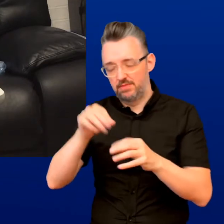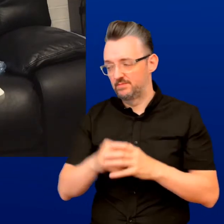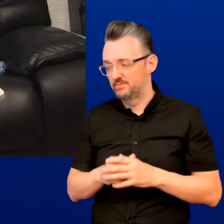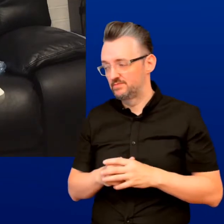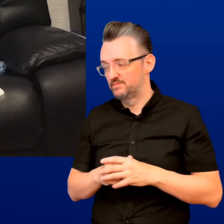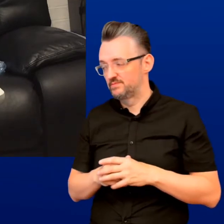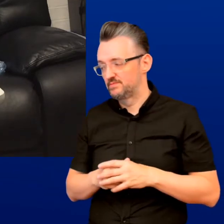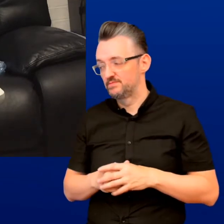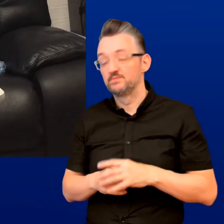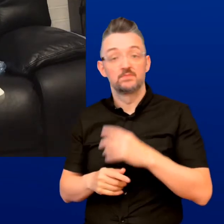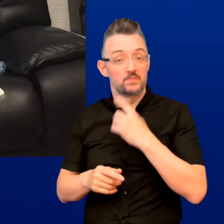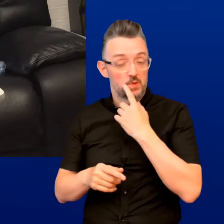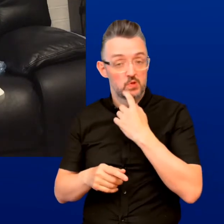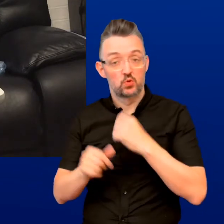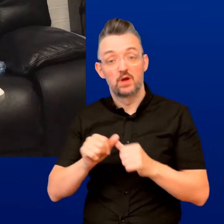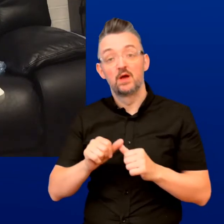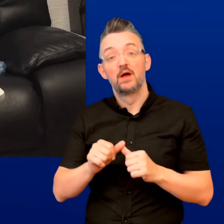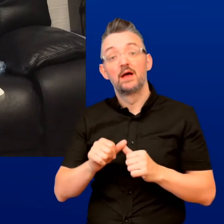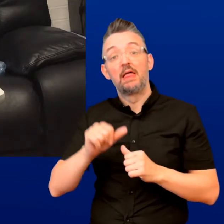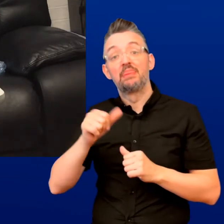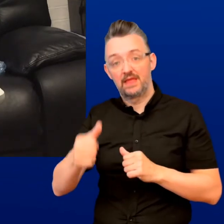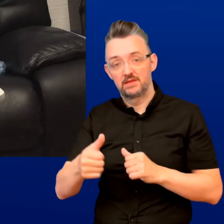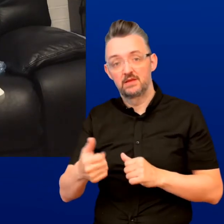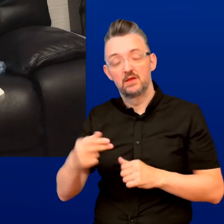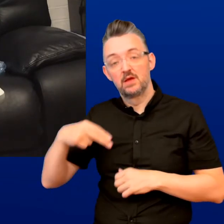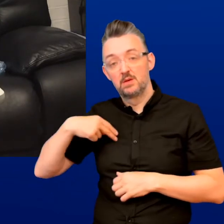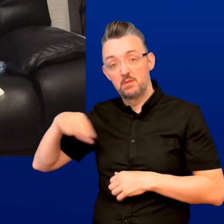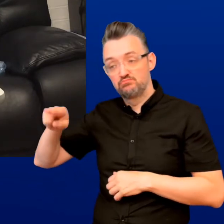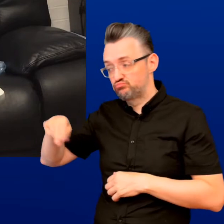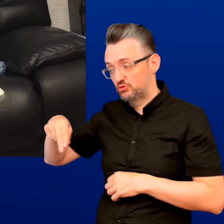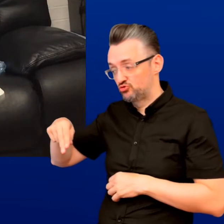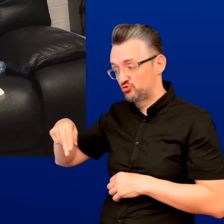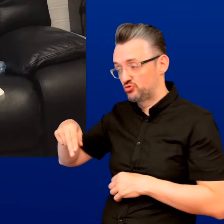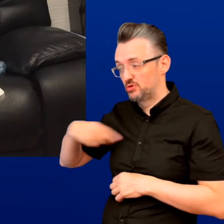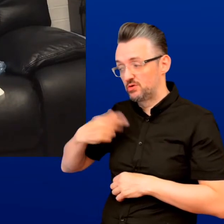What I did was I took the brush -